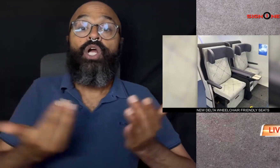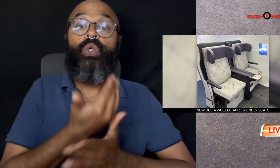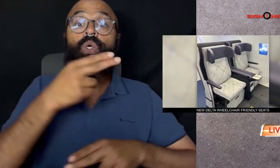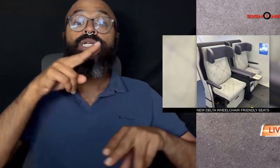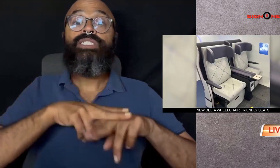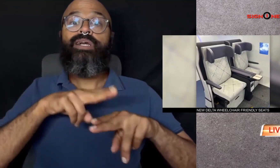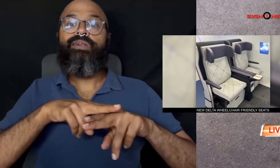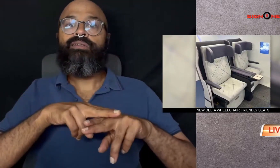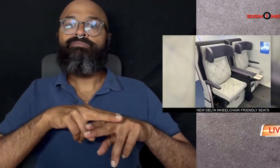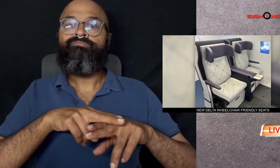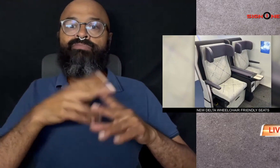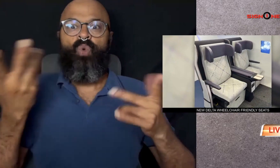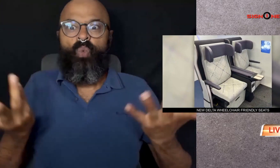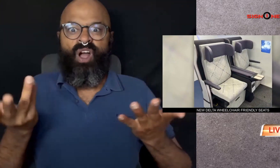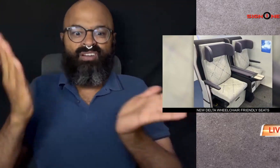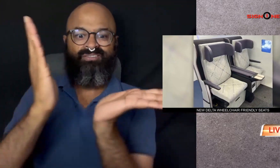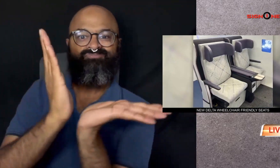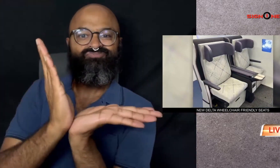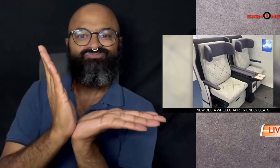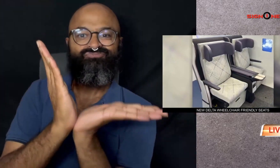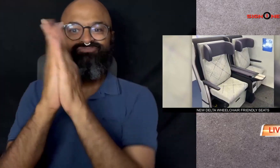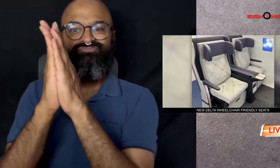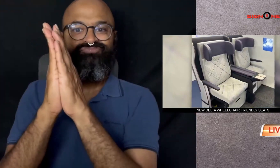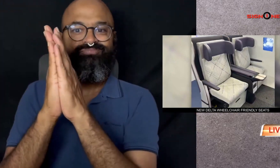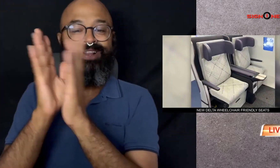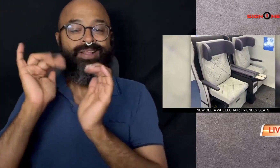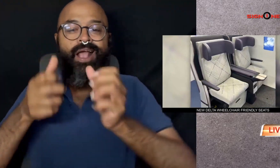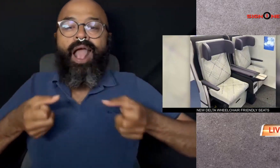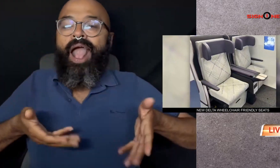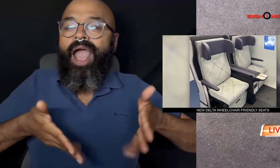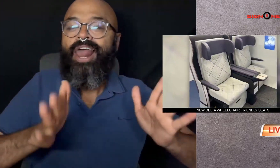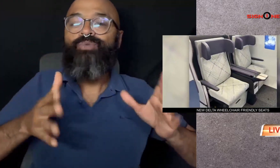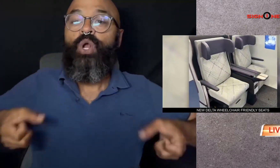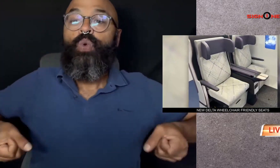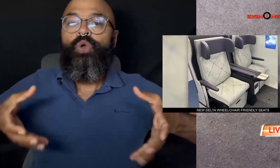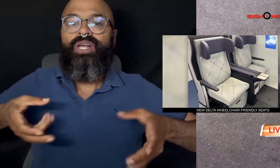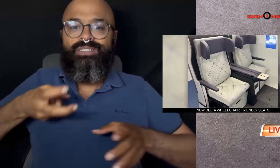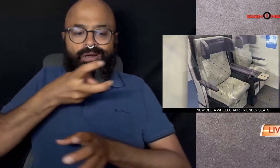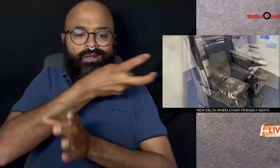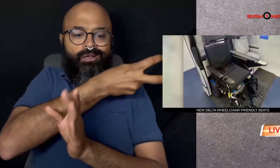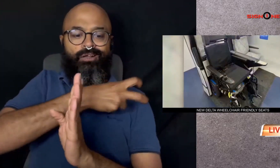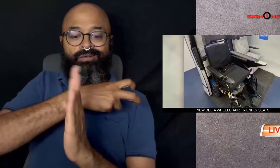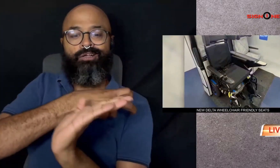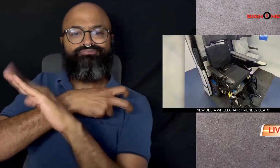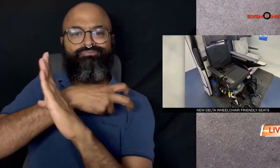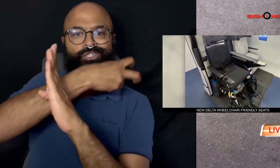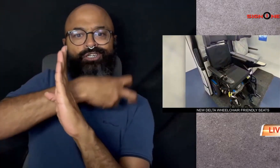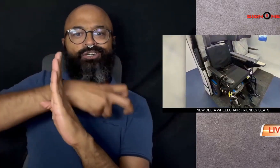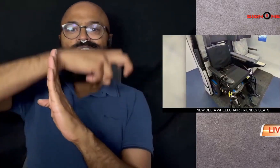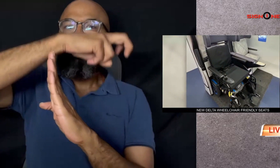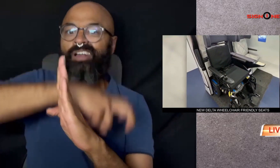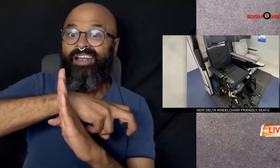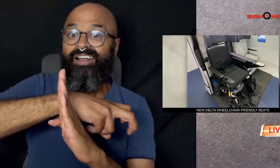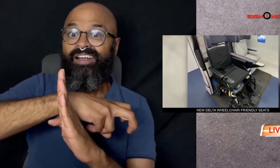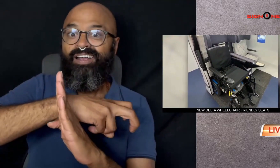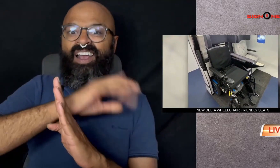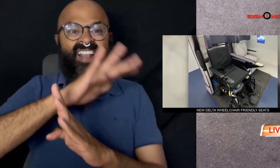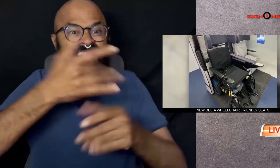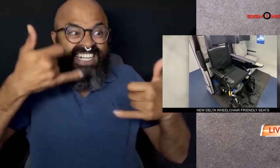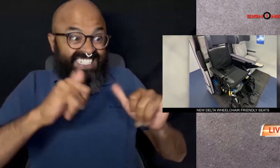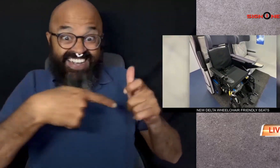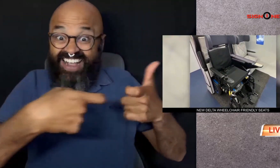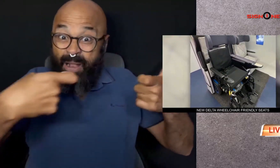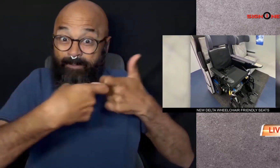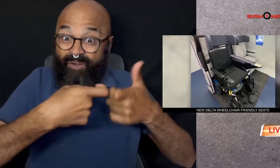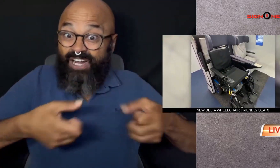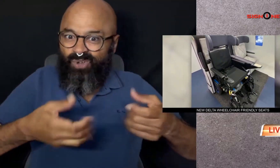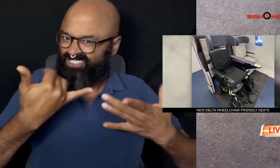the new seat works by folding up and allowing a wheelchair to dock into place even if it's powered